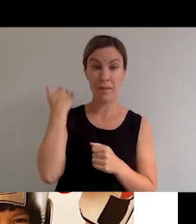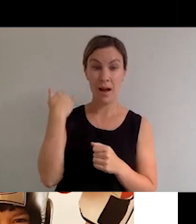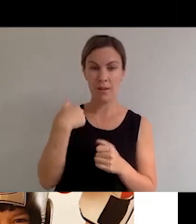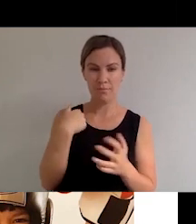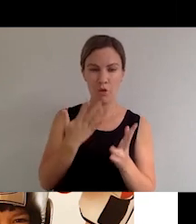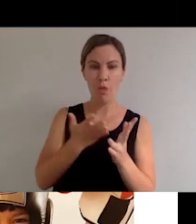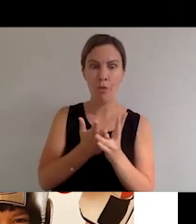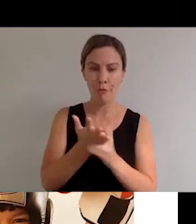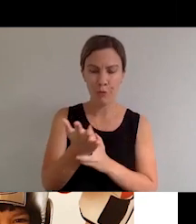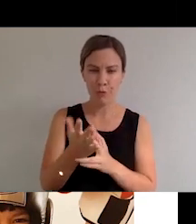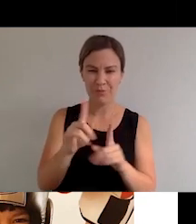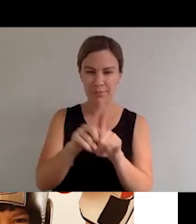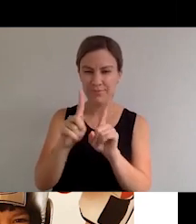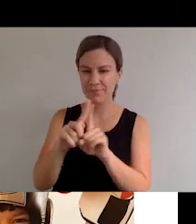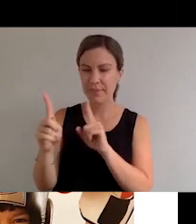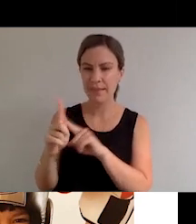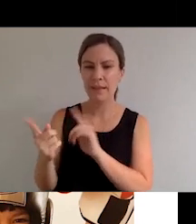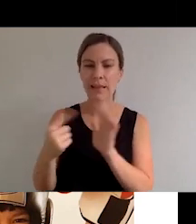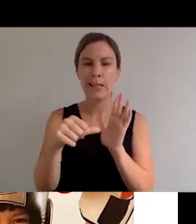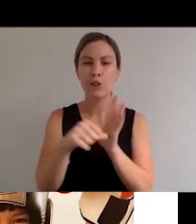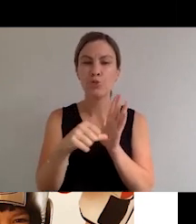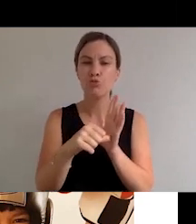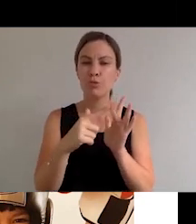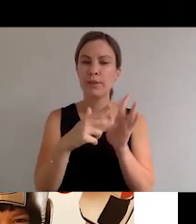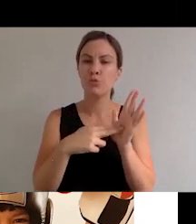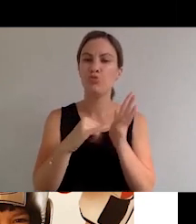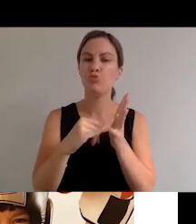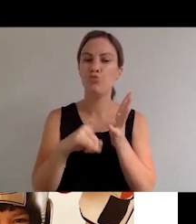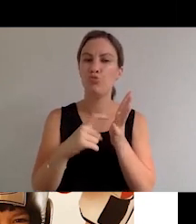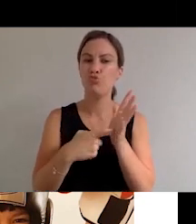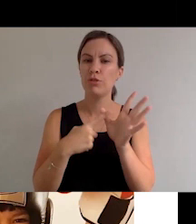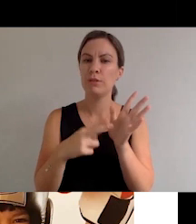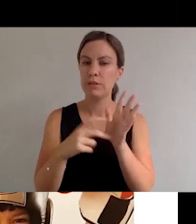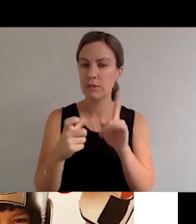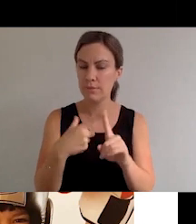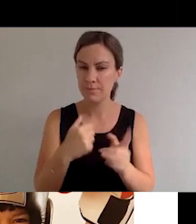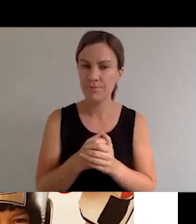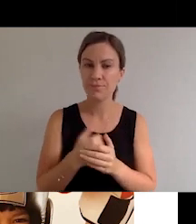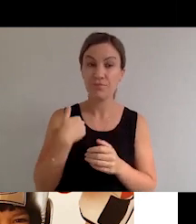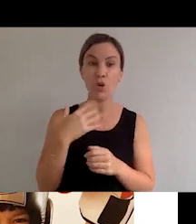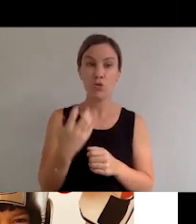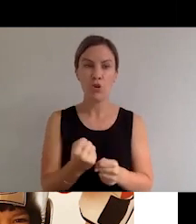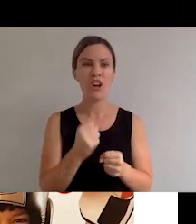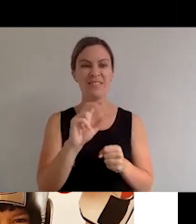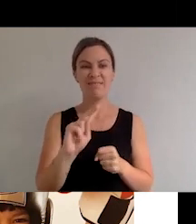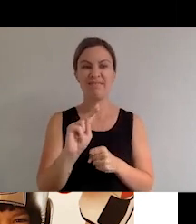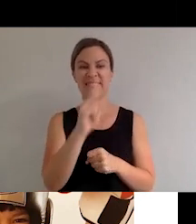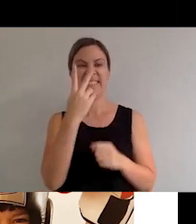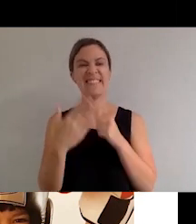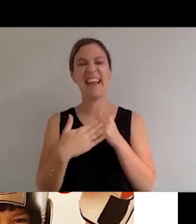checking my insurance poll circumstance making sure I had the best deal. I gotten a new car - second-hand car, but got rid of the old car.